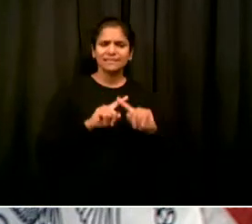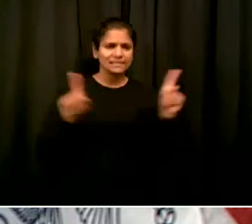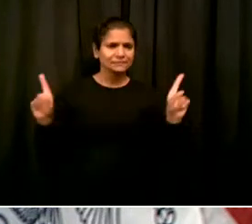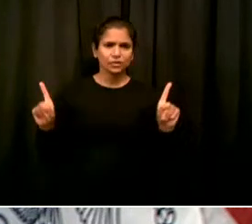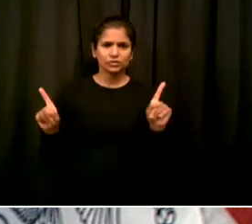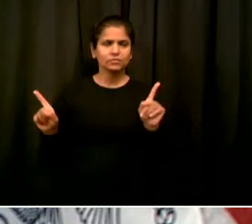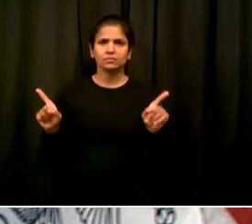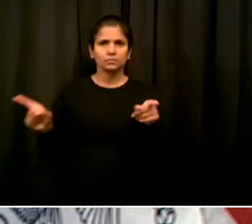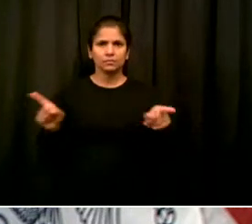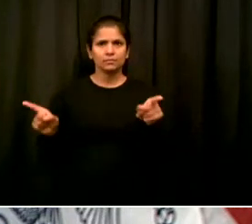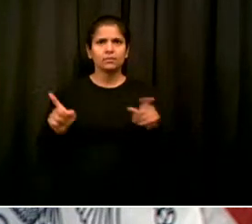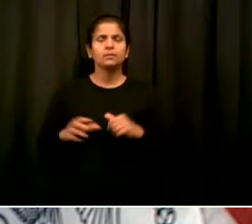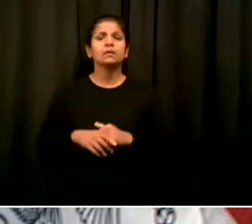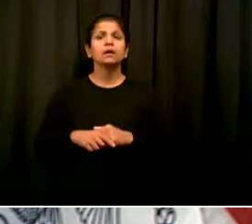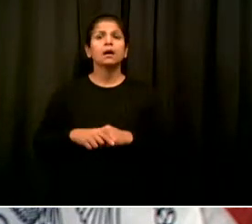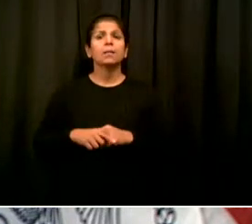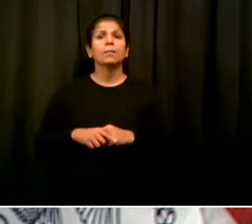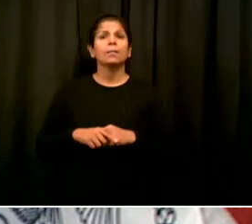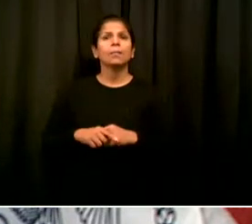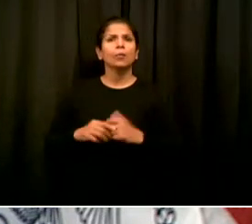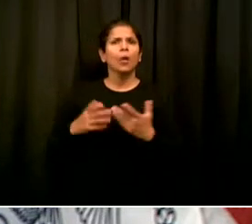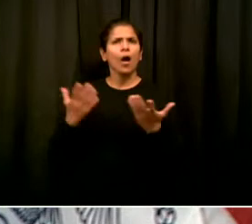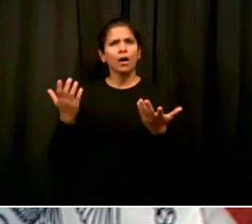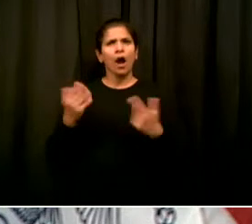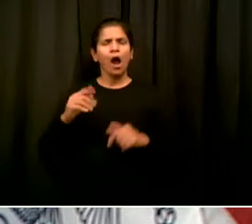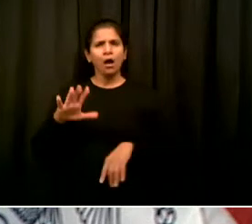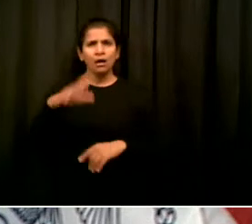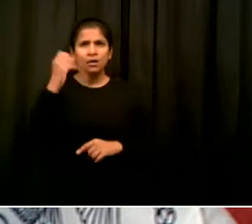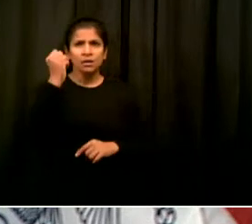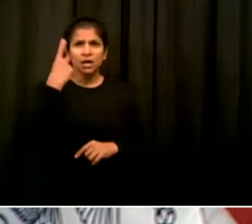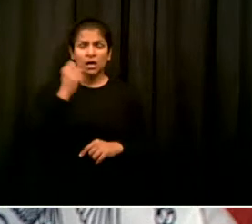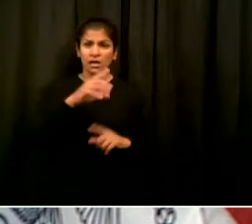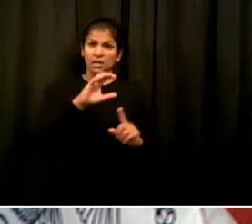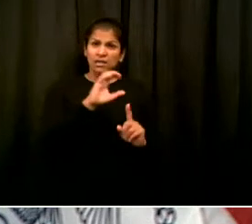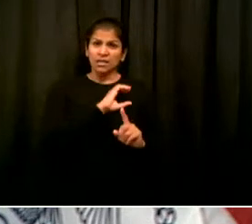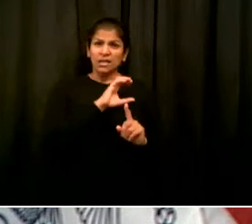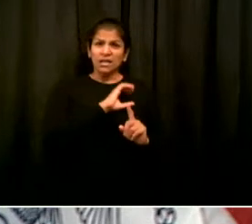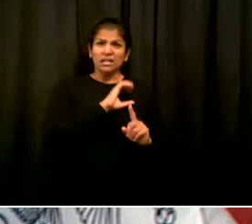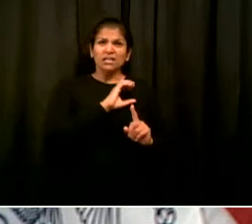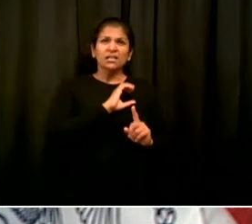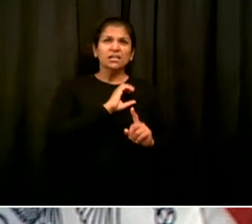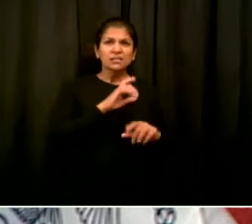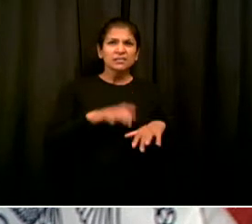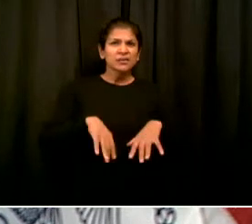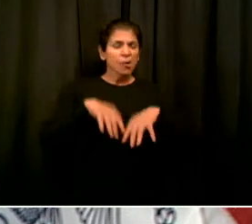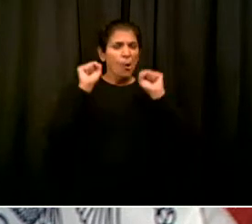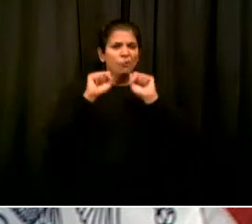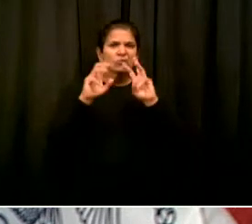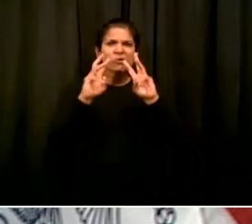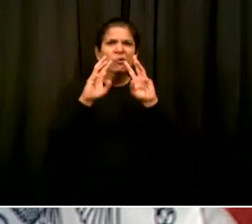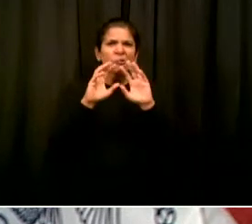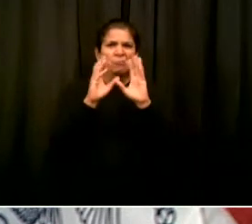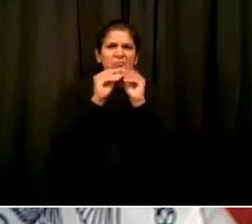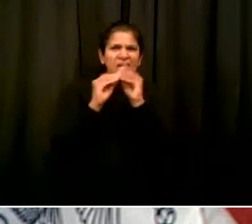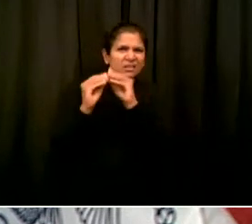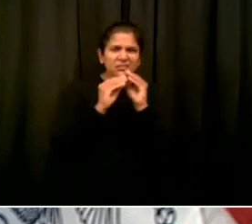POLICY ISSUE AS PART OF THEIR ROLE. GO AHEAD. I MEAN A PRECINCT COMMANDER TELLING A COMMUNITY